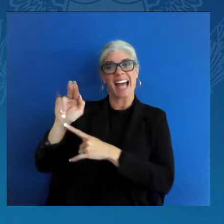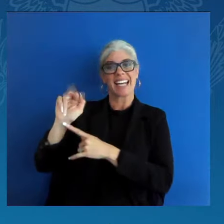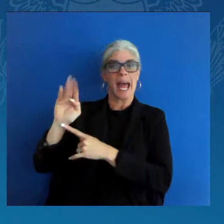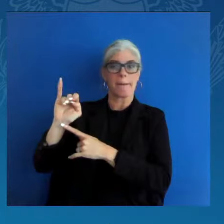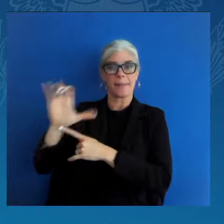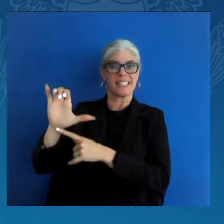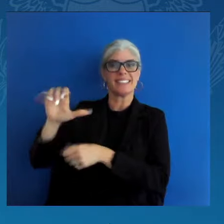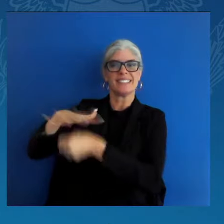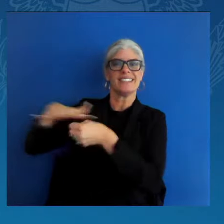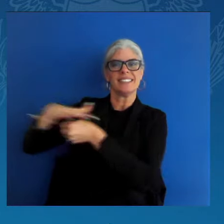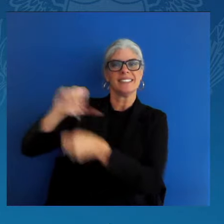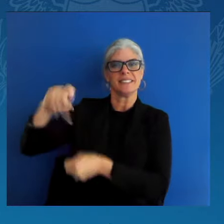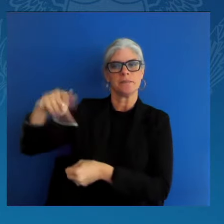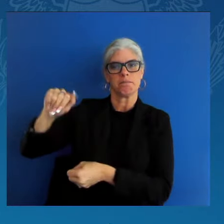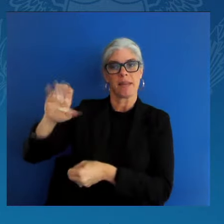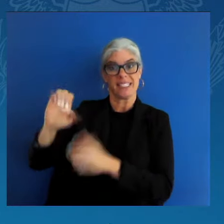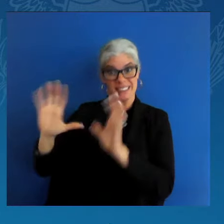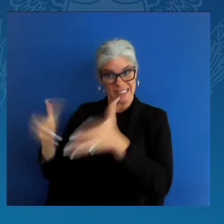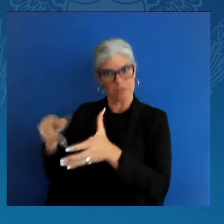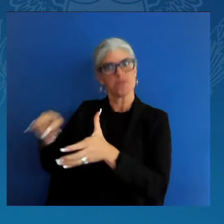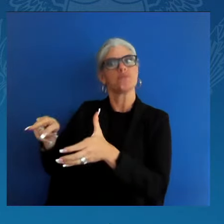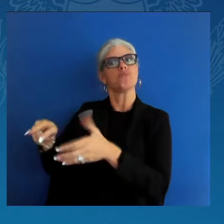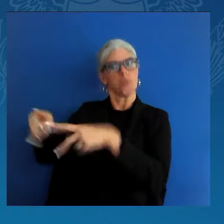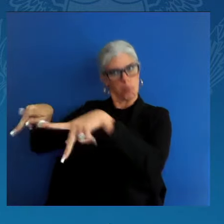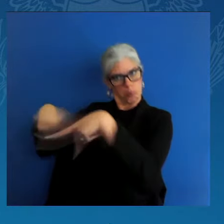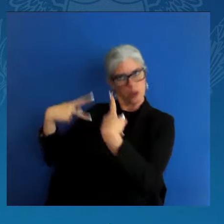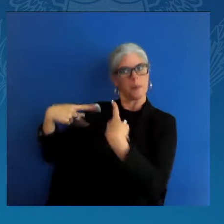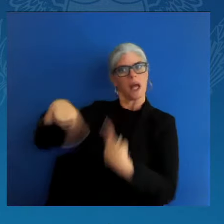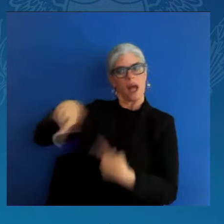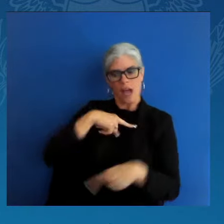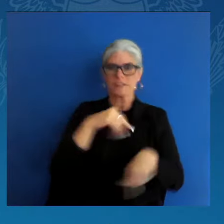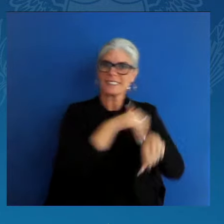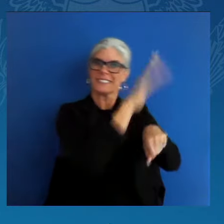in space launches and payloads by 2 to 12 times.